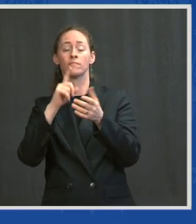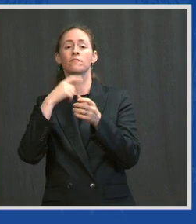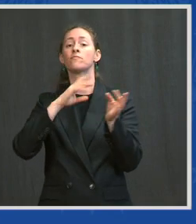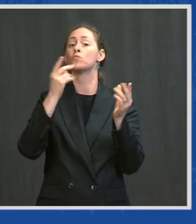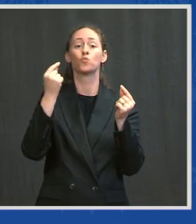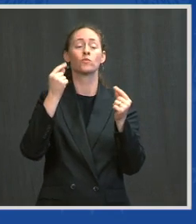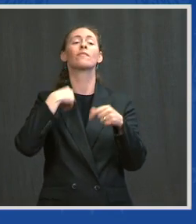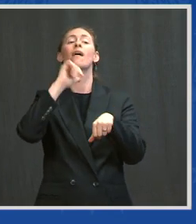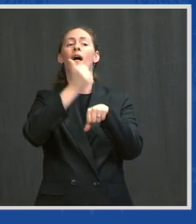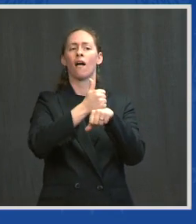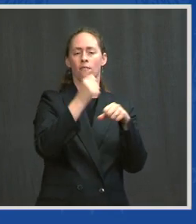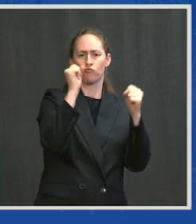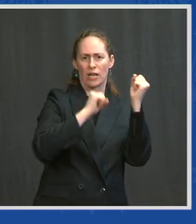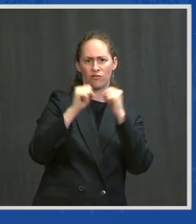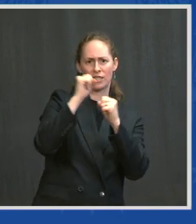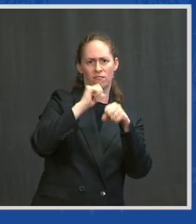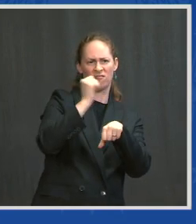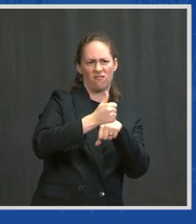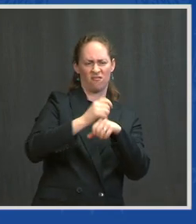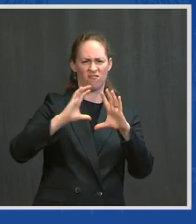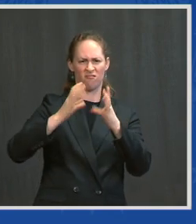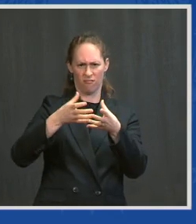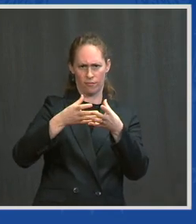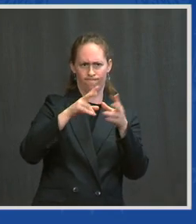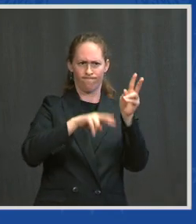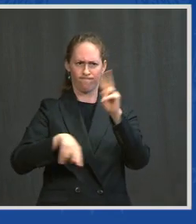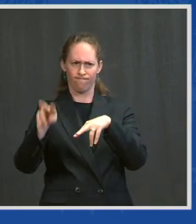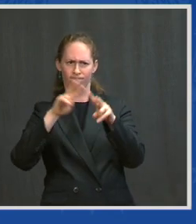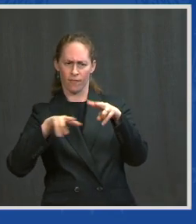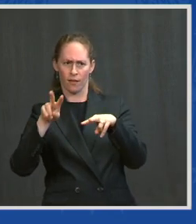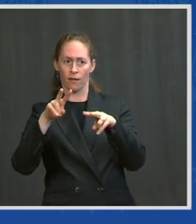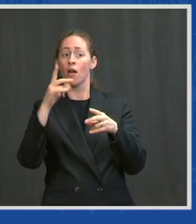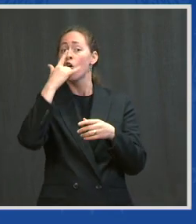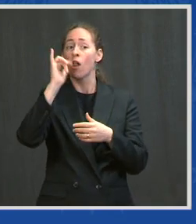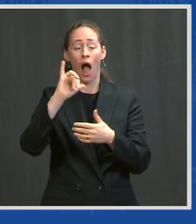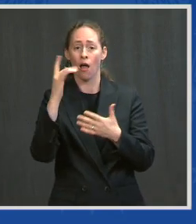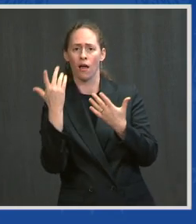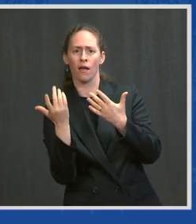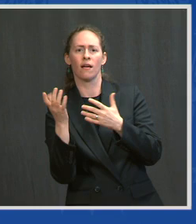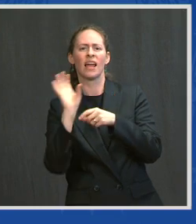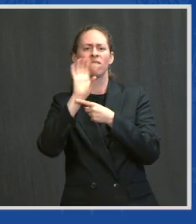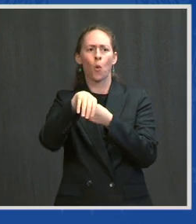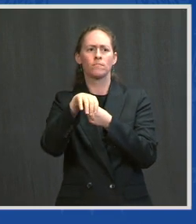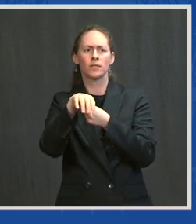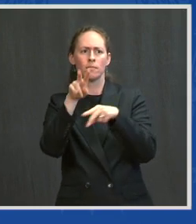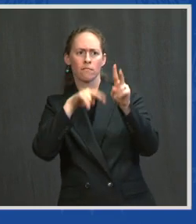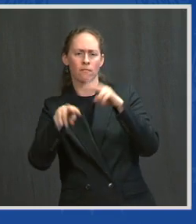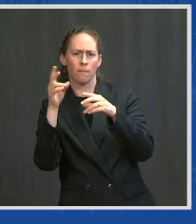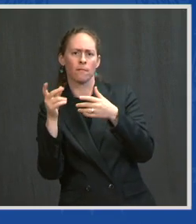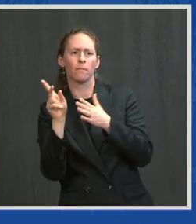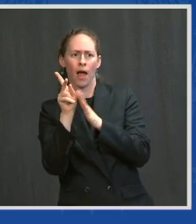setting strategic enforcement priorities; fostering trust with and earning legitimacy in our communities;